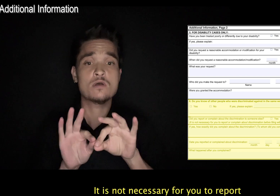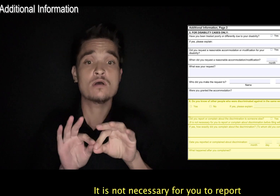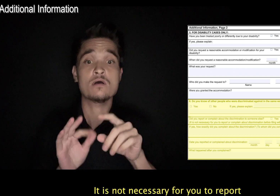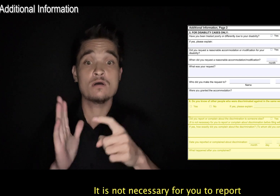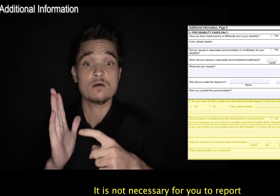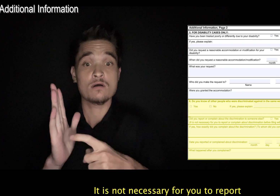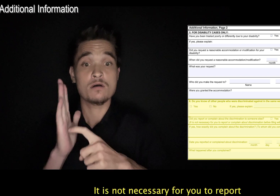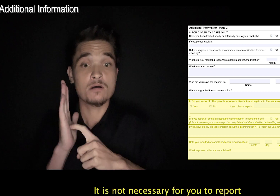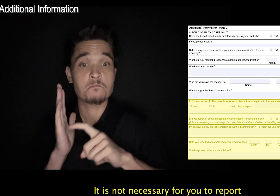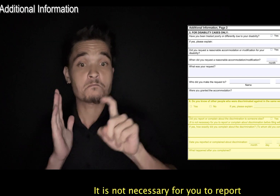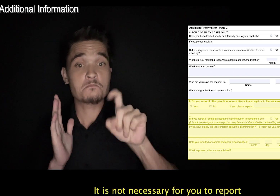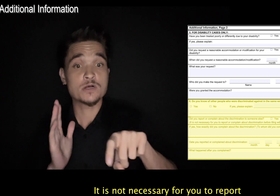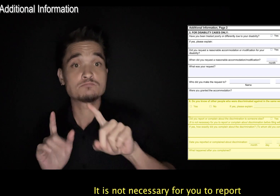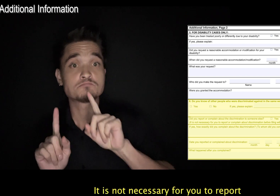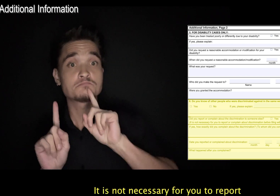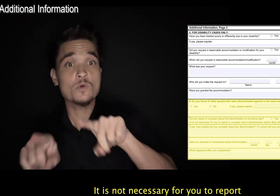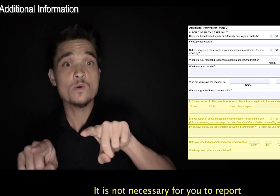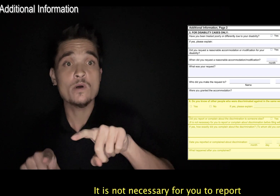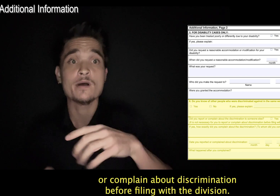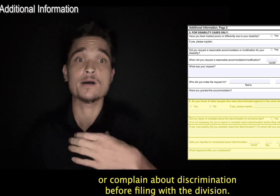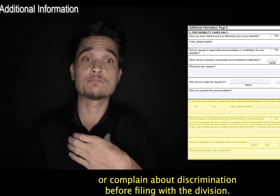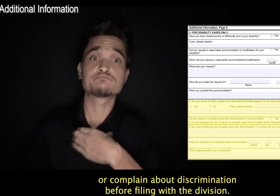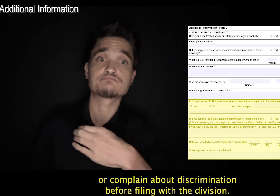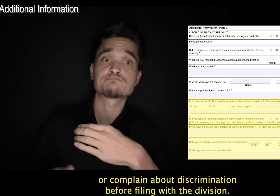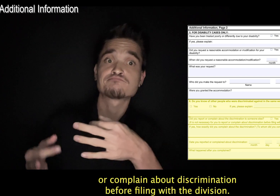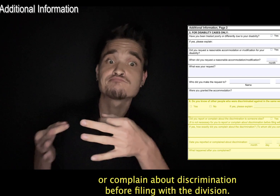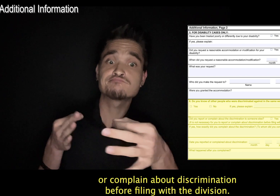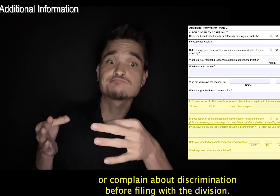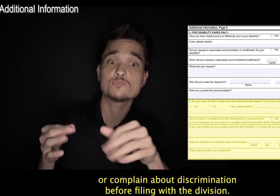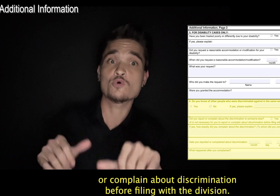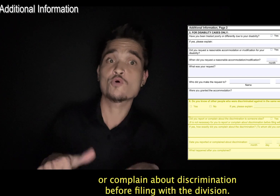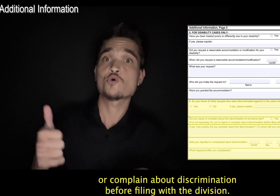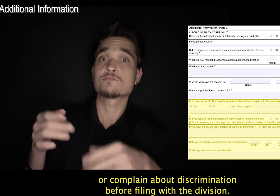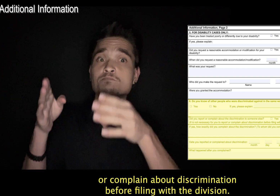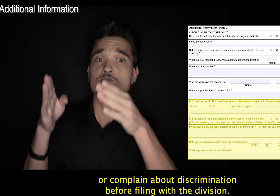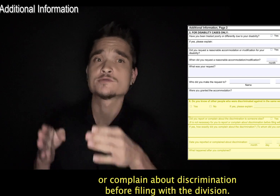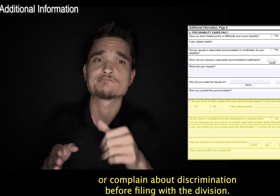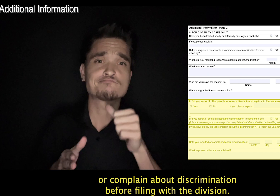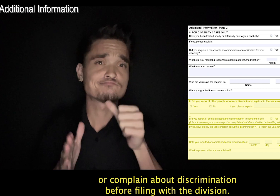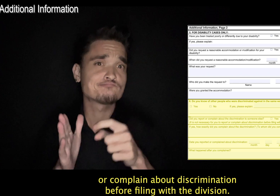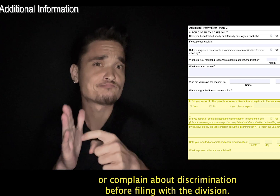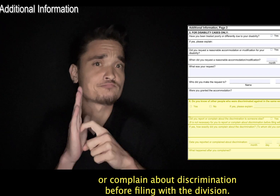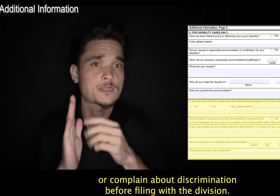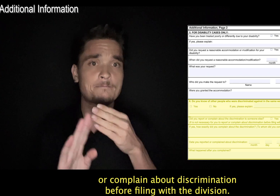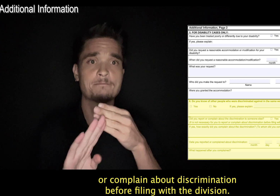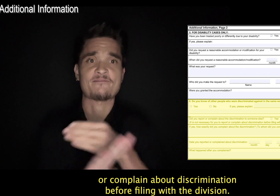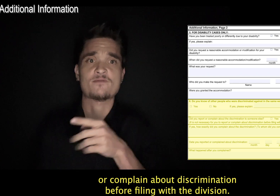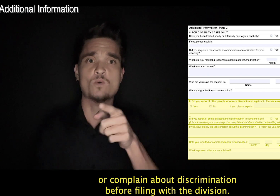It is not necessary for you to report or complain about discrimination before filing with the division.